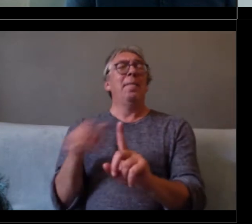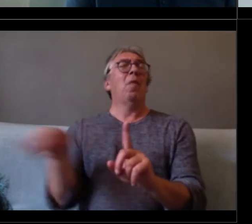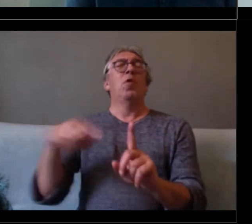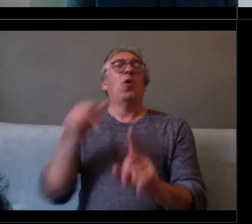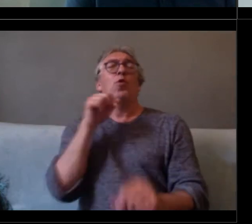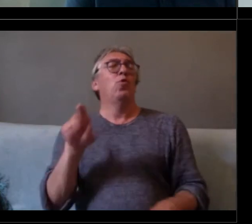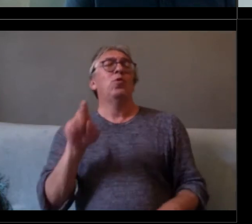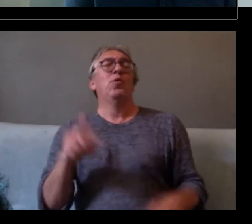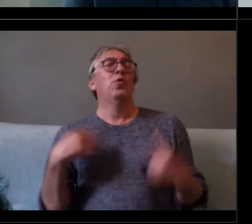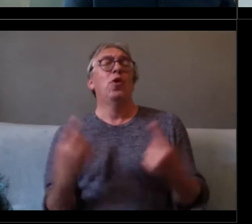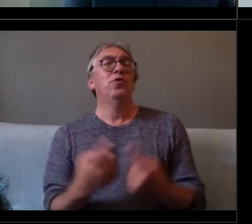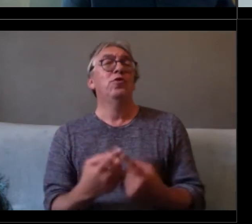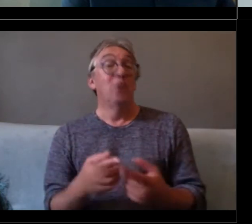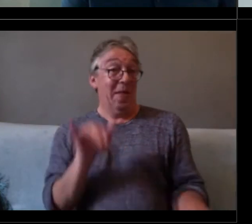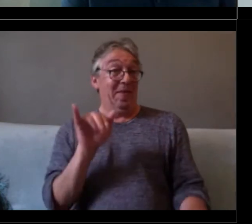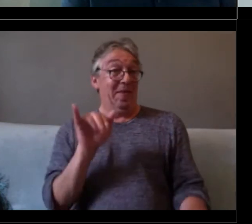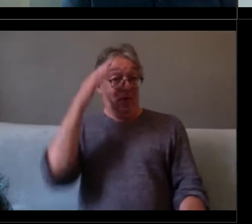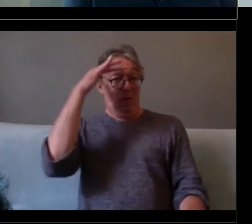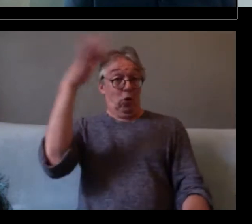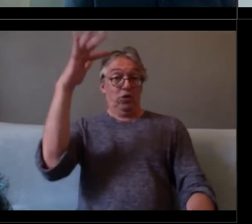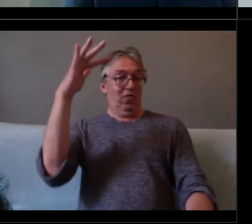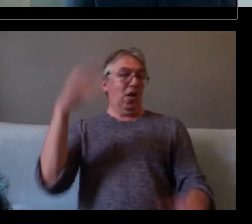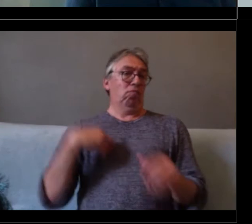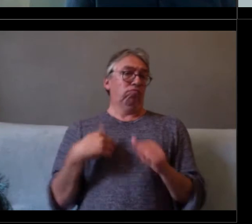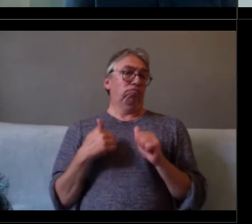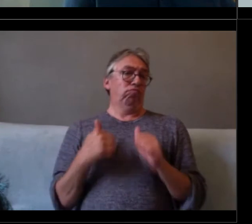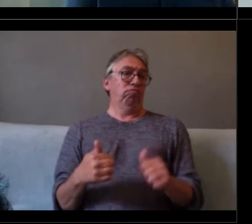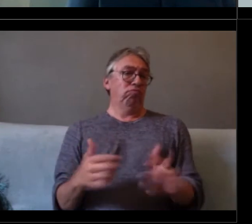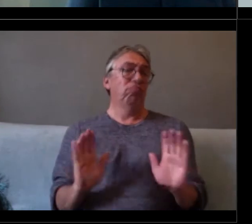we are very much in that inclusive in how we deal with development.